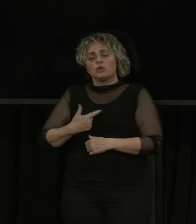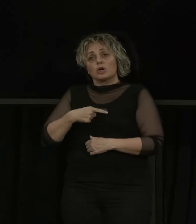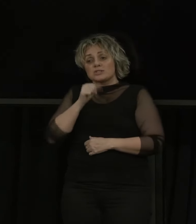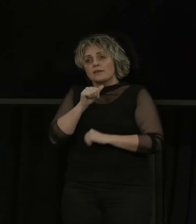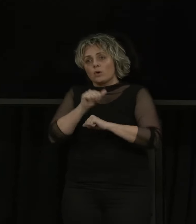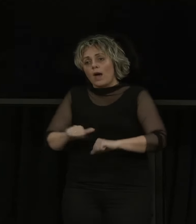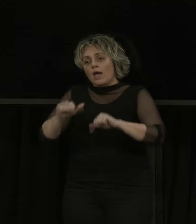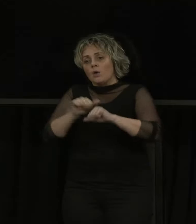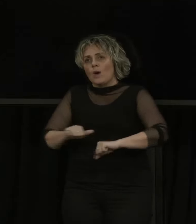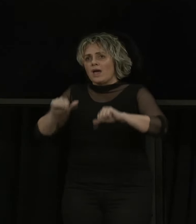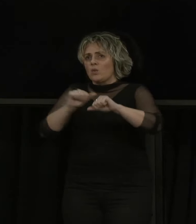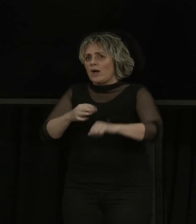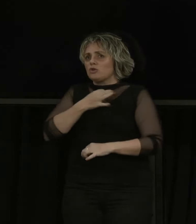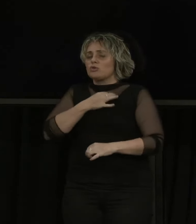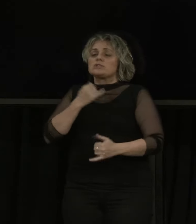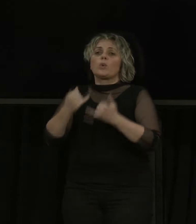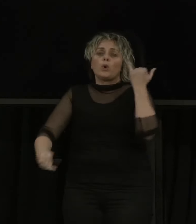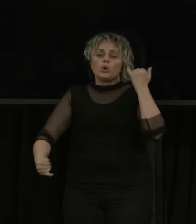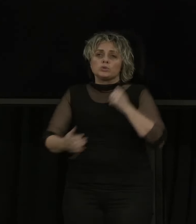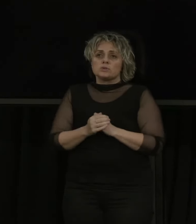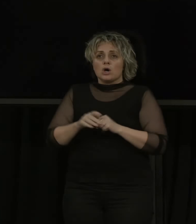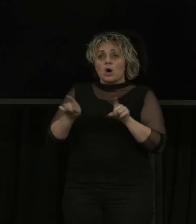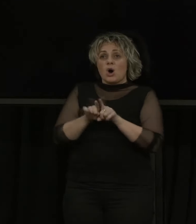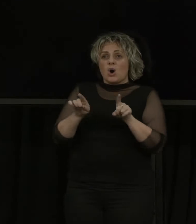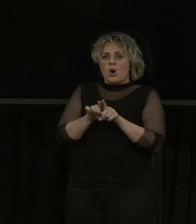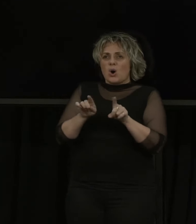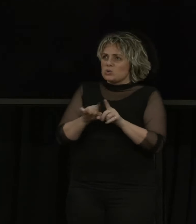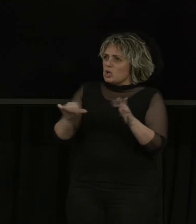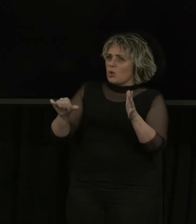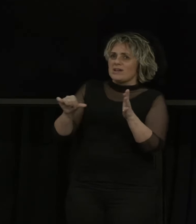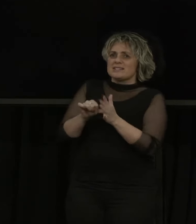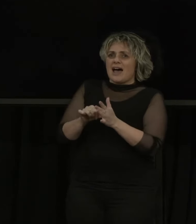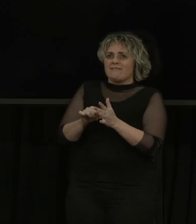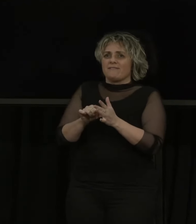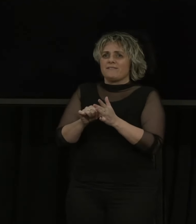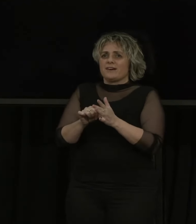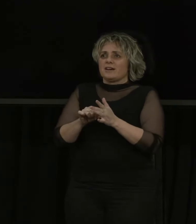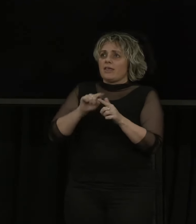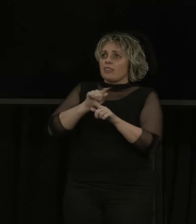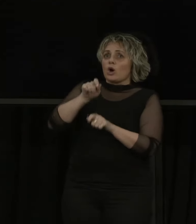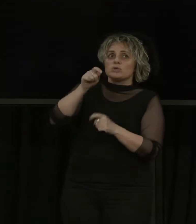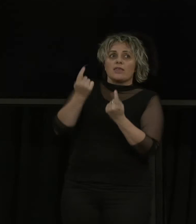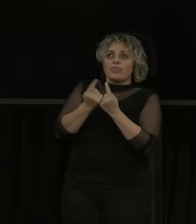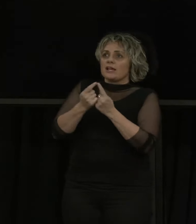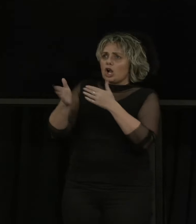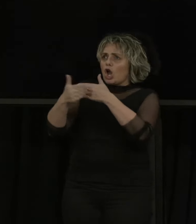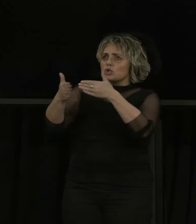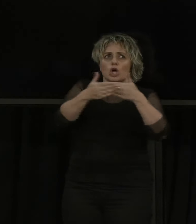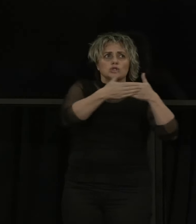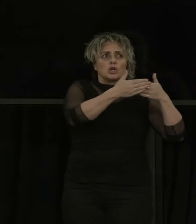impact of waiting is just too great.